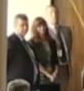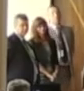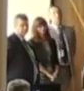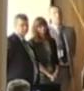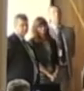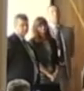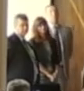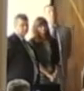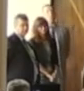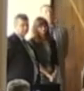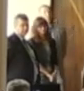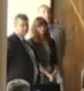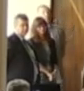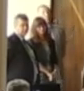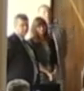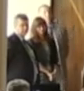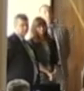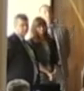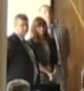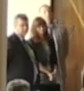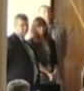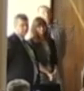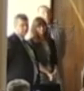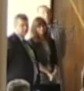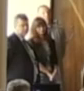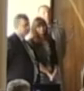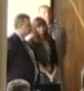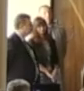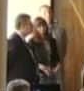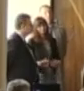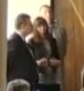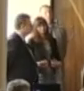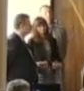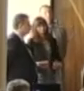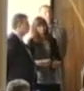be interesting. One of the things that did come out from Phil's presentation